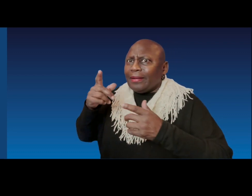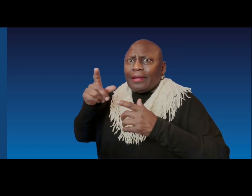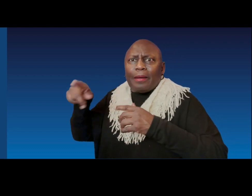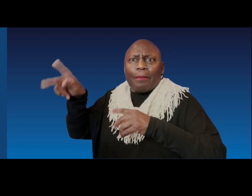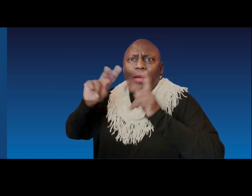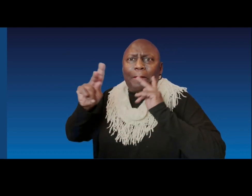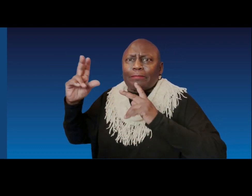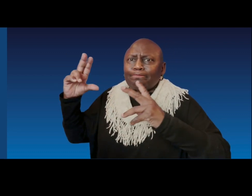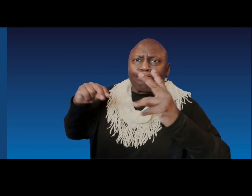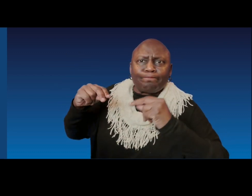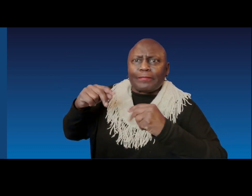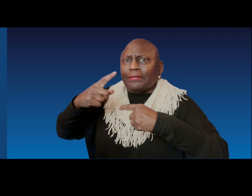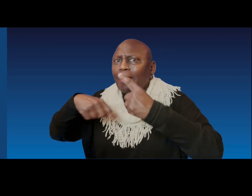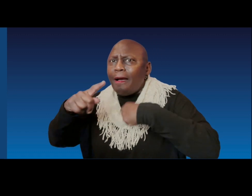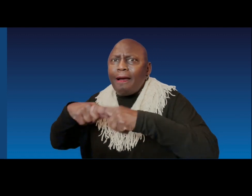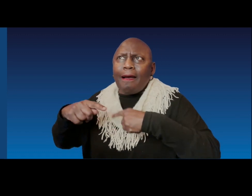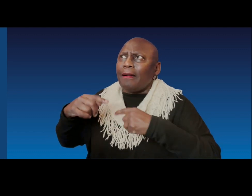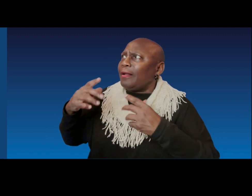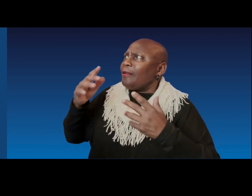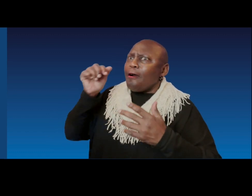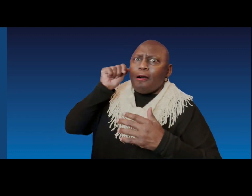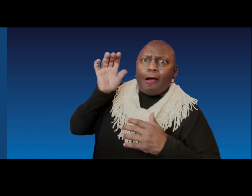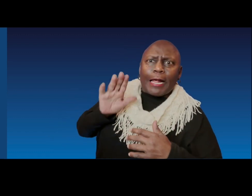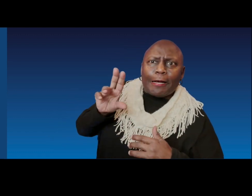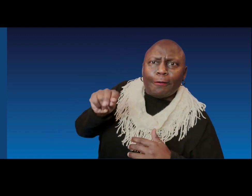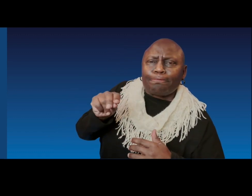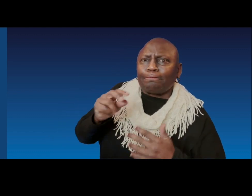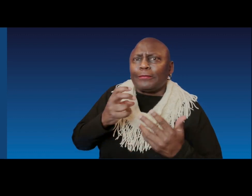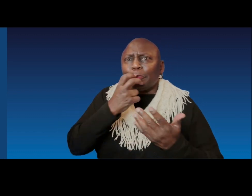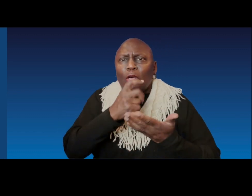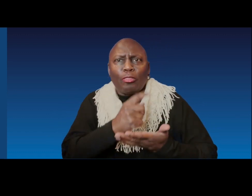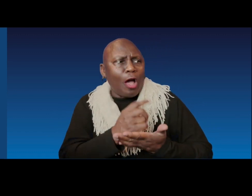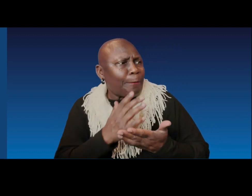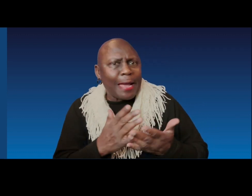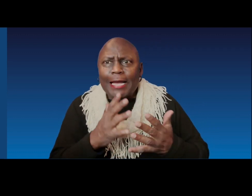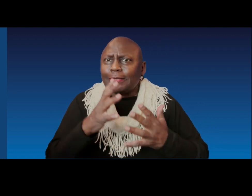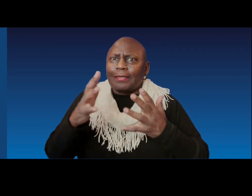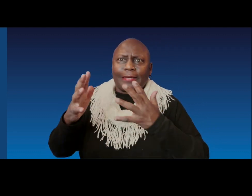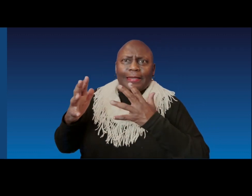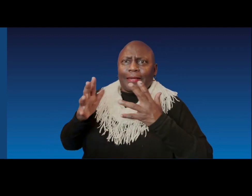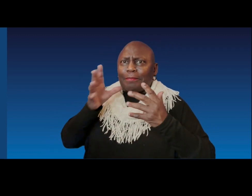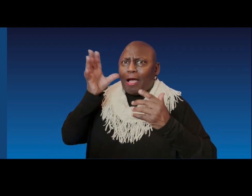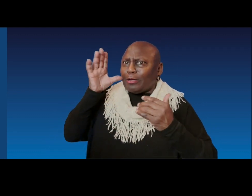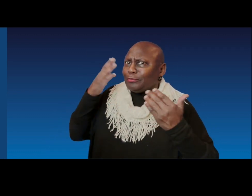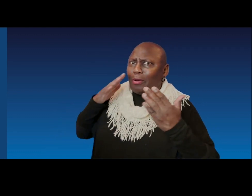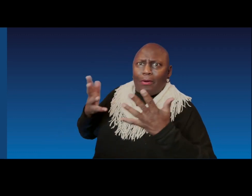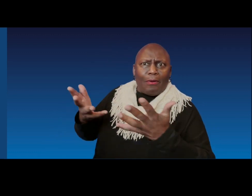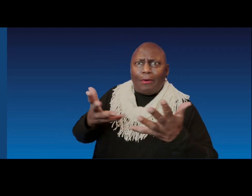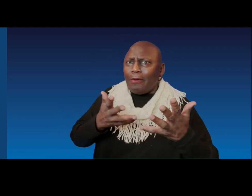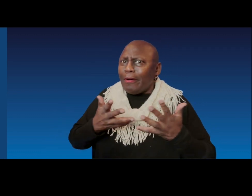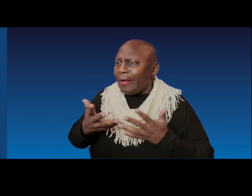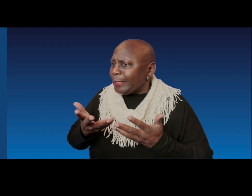and a parent doesn't know what to do. They're told by audiologists and speech therapist not to use sign language.